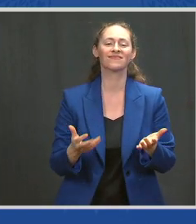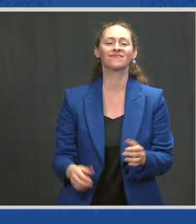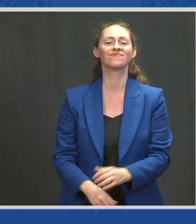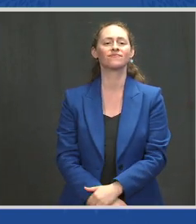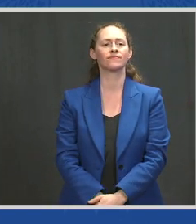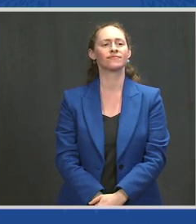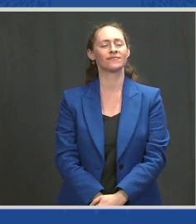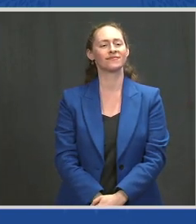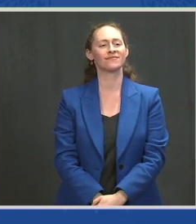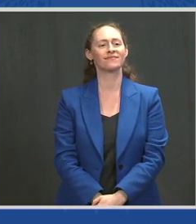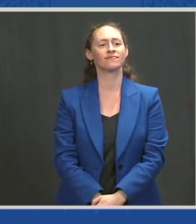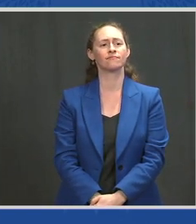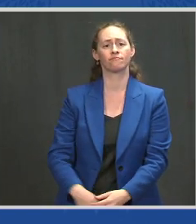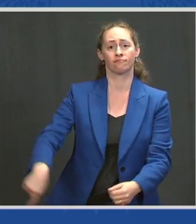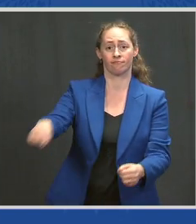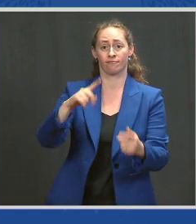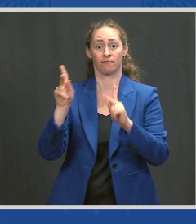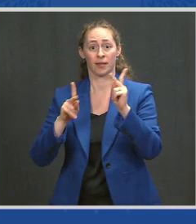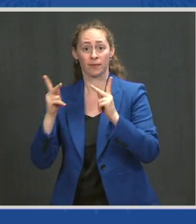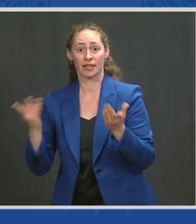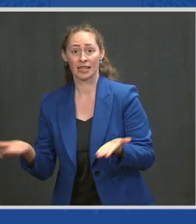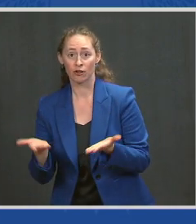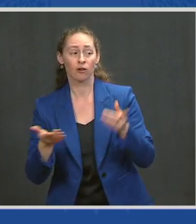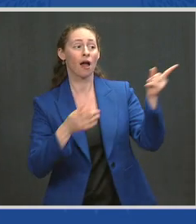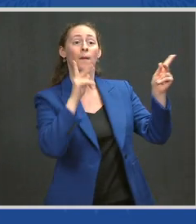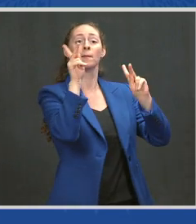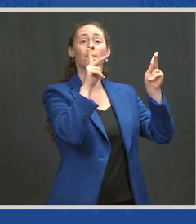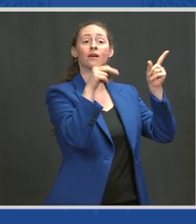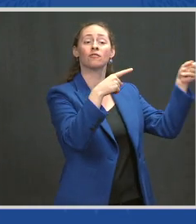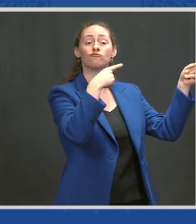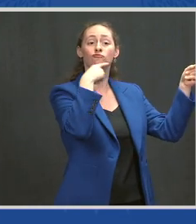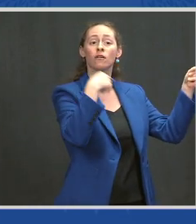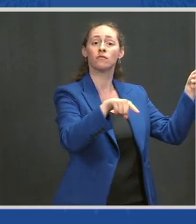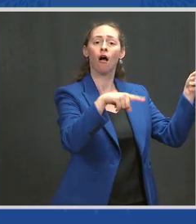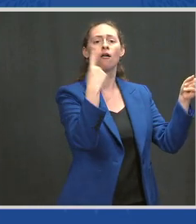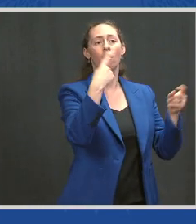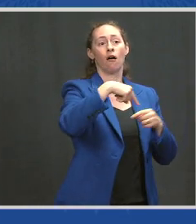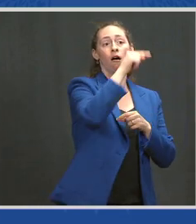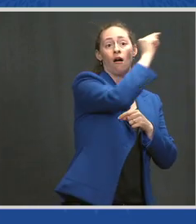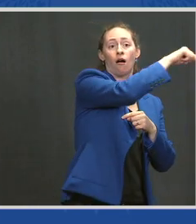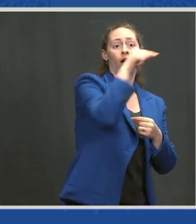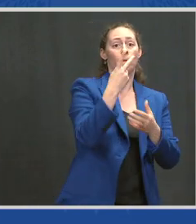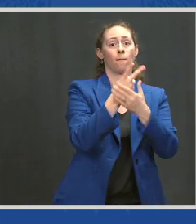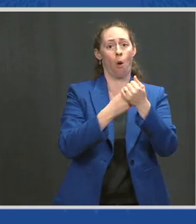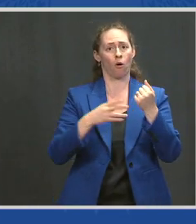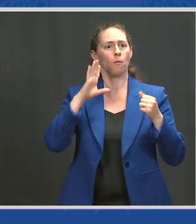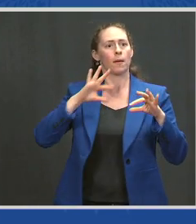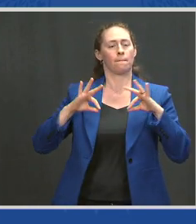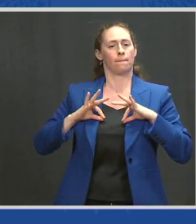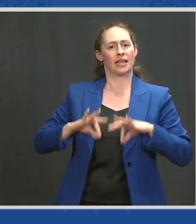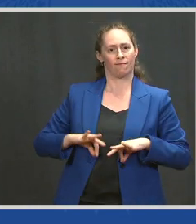but also for the benefit of the world and the security of the world. One of those areas is strategic stability.